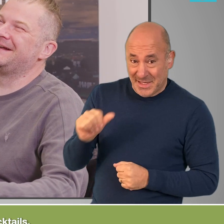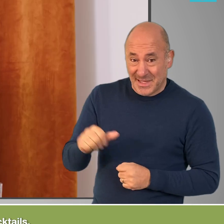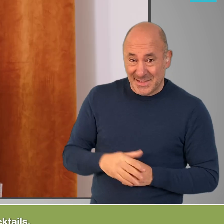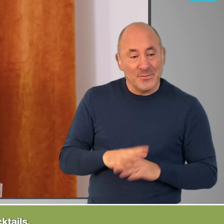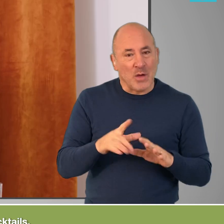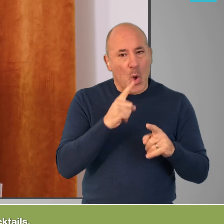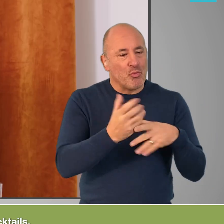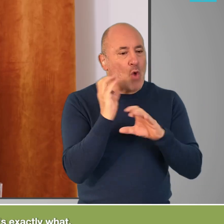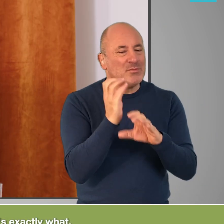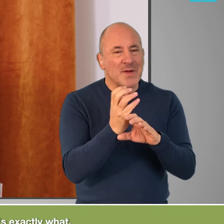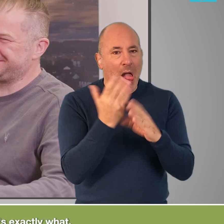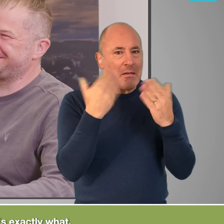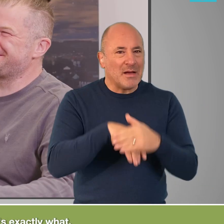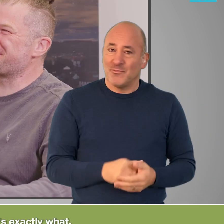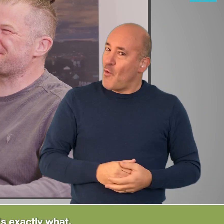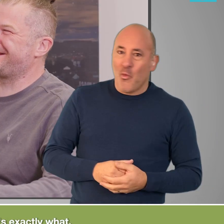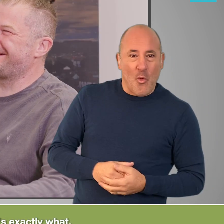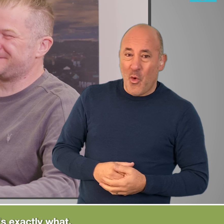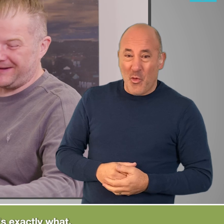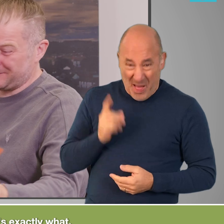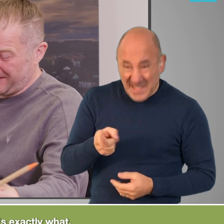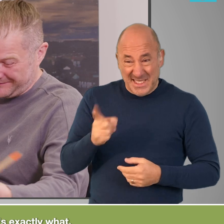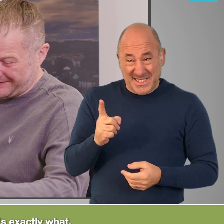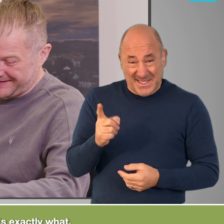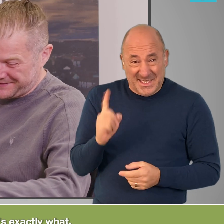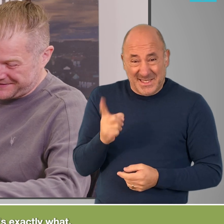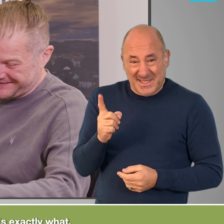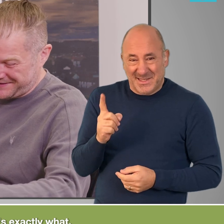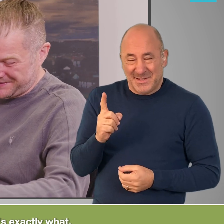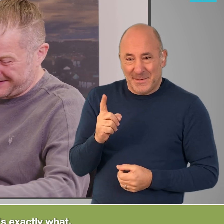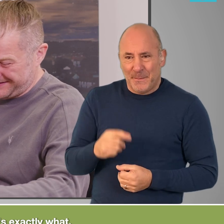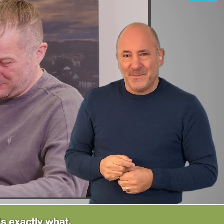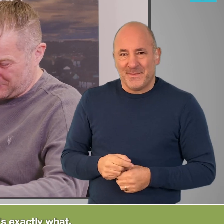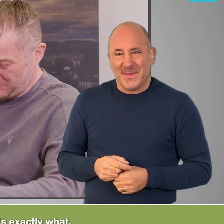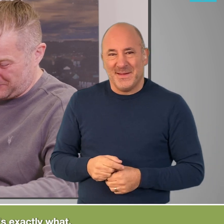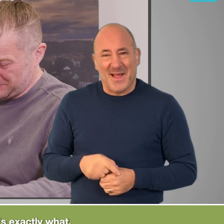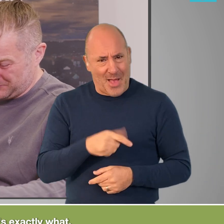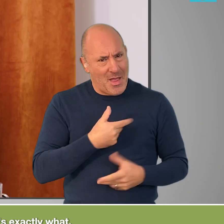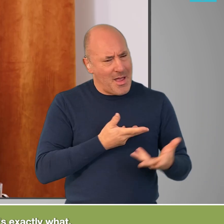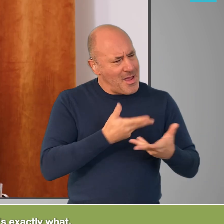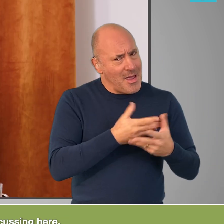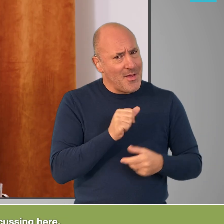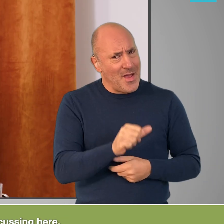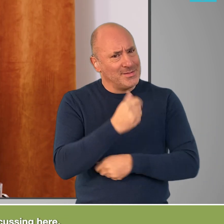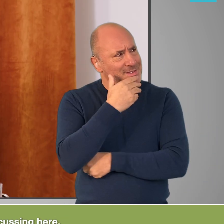Not just the cocktails. No, no, no, no. Well that's exactly what. That's what we're discussing here.